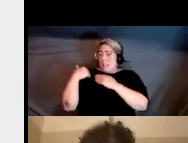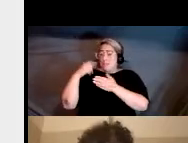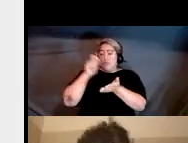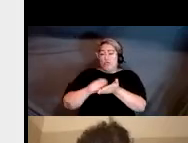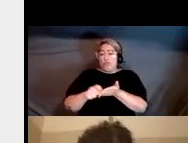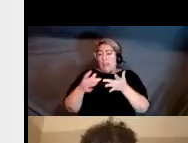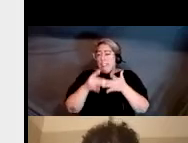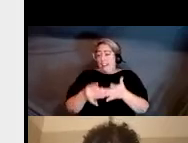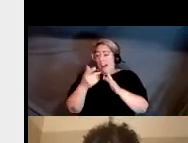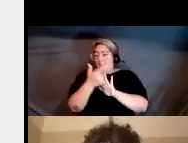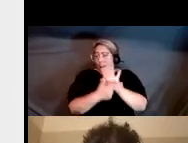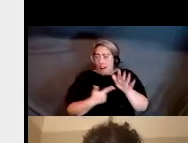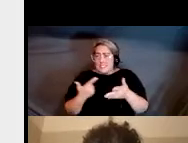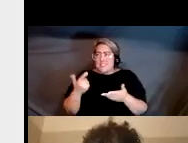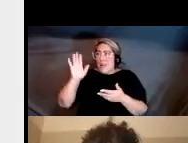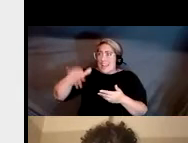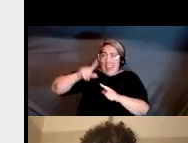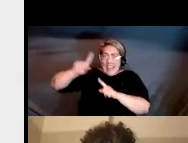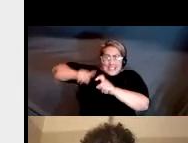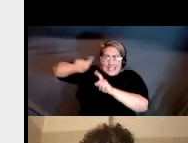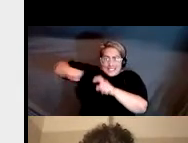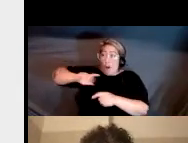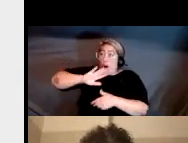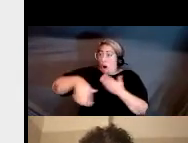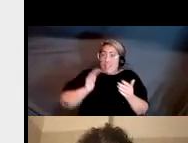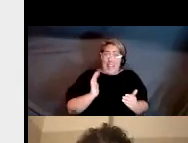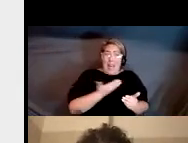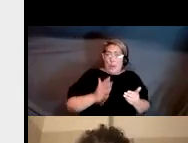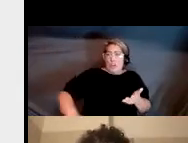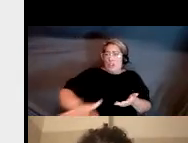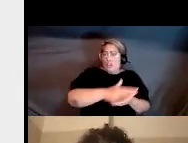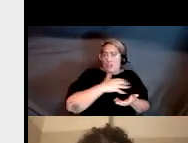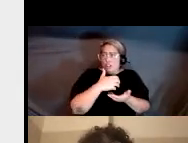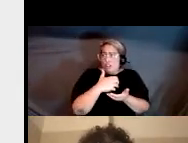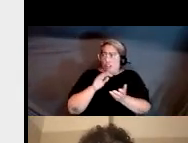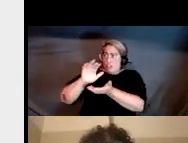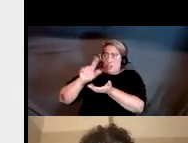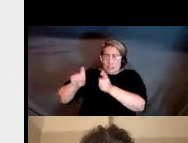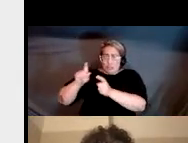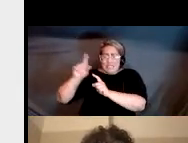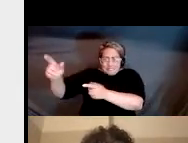and get those questions answered. In the process of doing that we found that the state -- these dialogues help